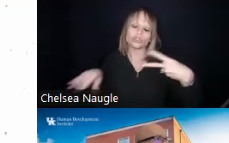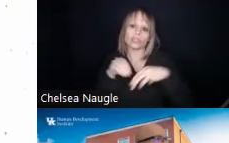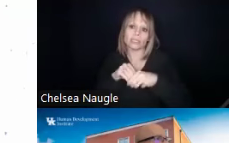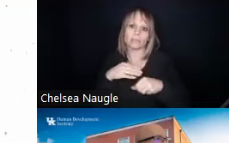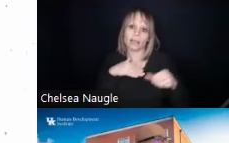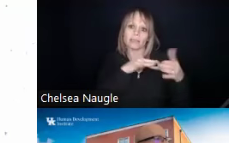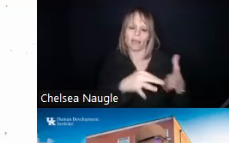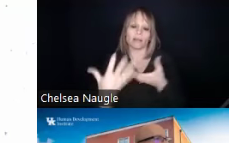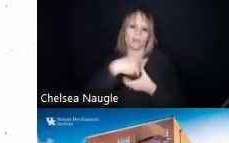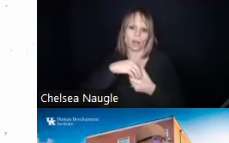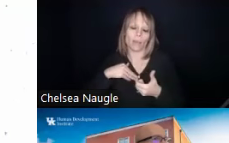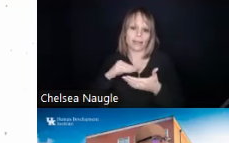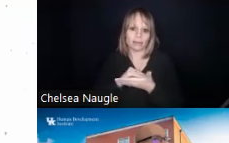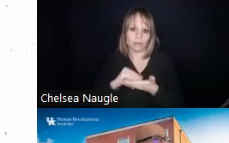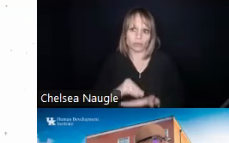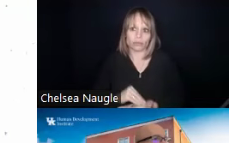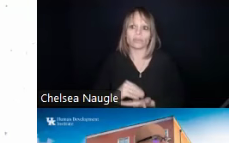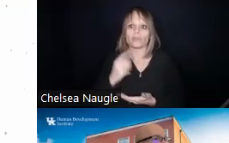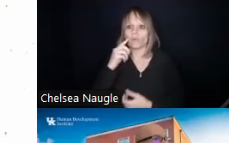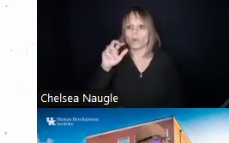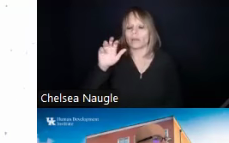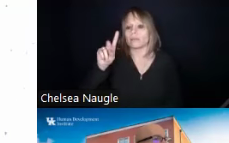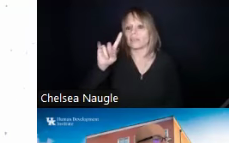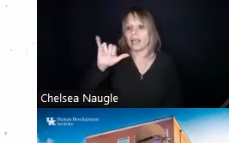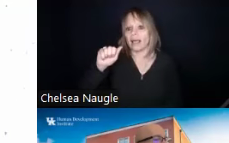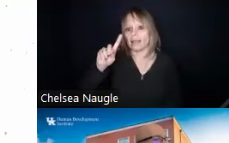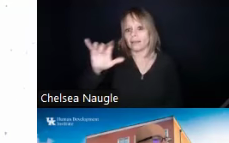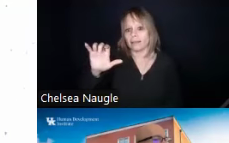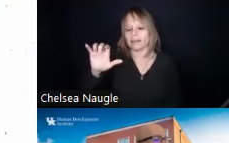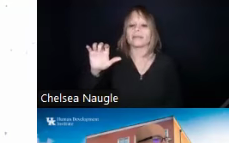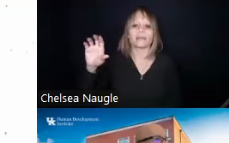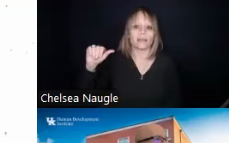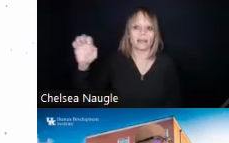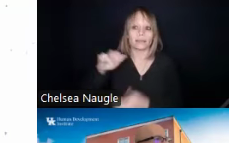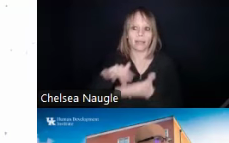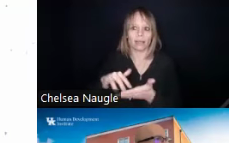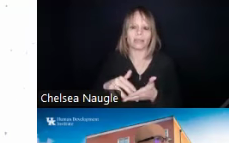dissertation of a didactic case study. And so there were things that we caught in class that uh some of the folks like